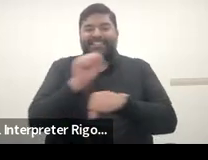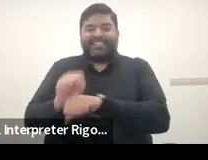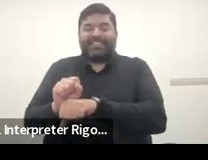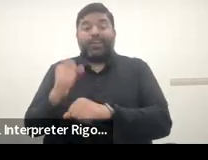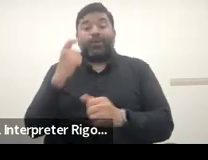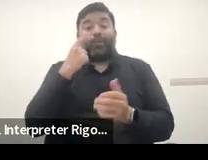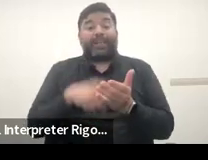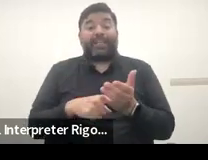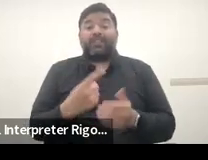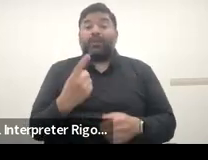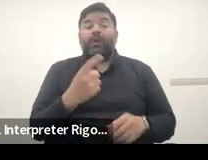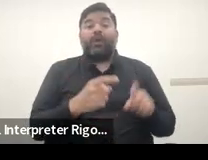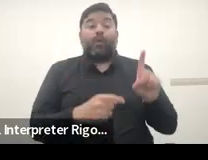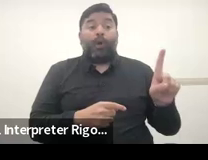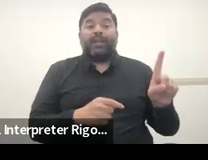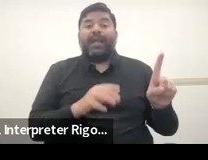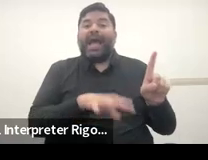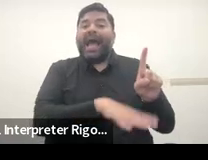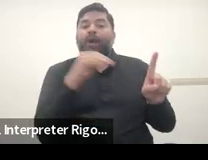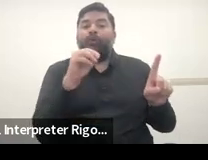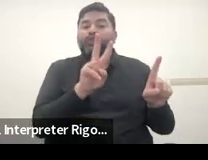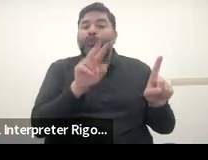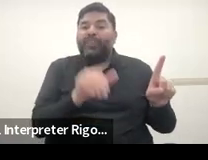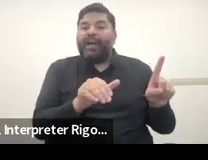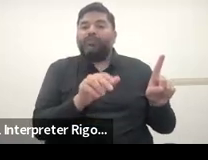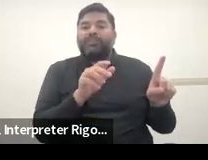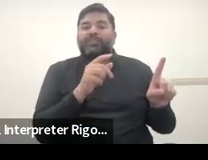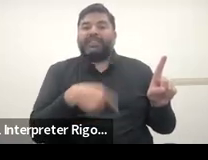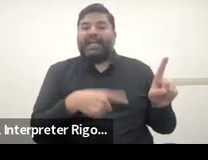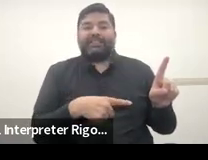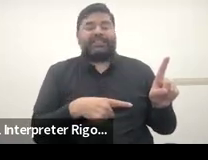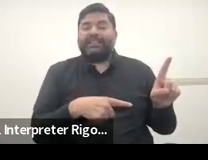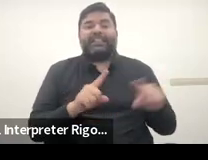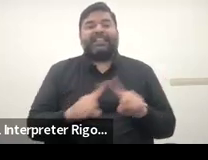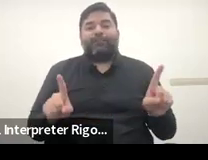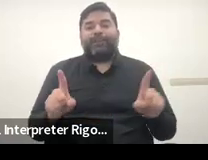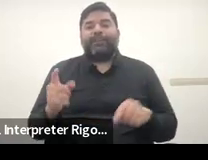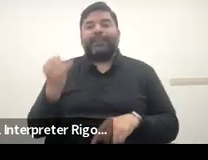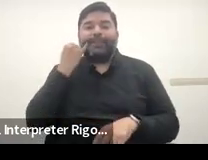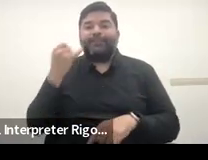2,000 possible signs is very challenging compared to recognizing 1 of 250 signs.